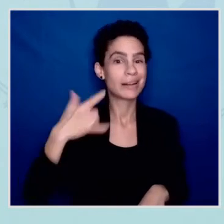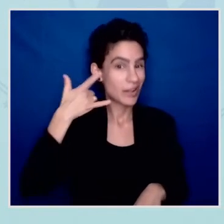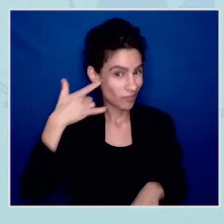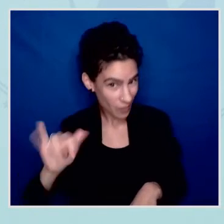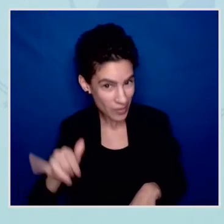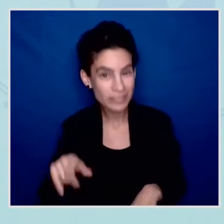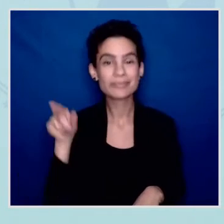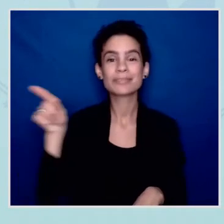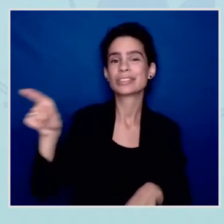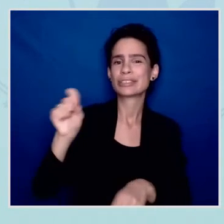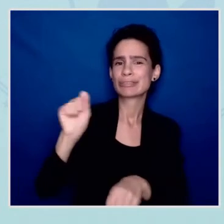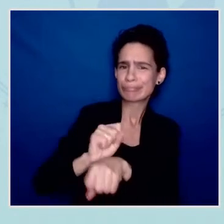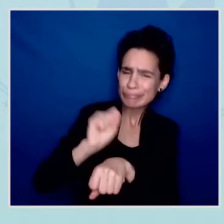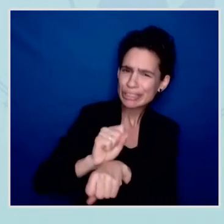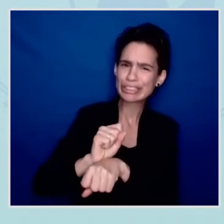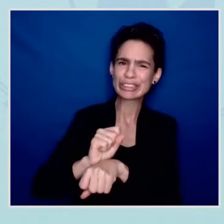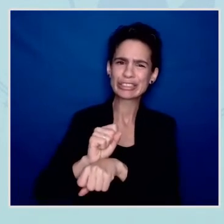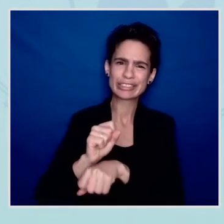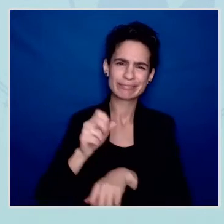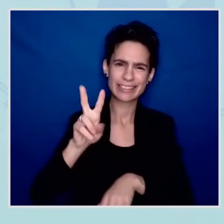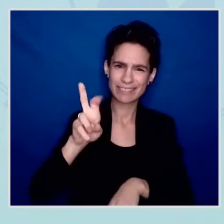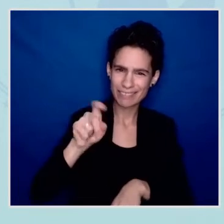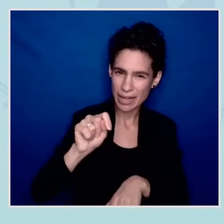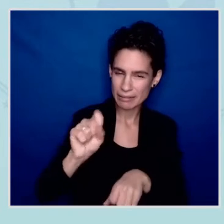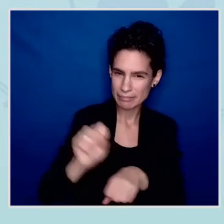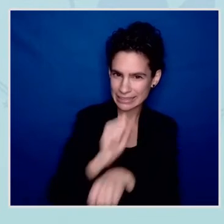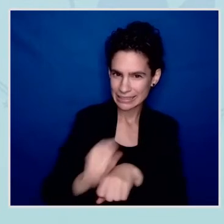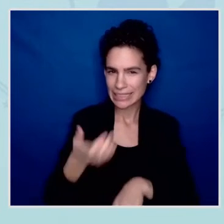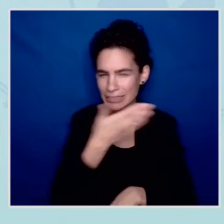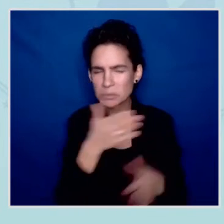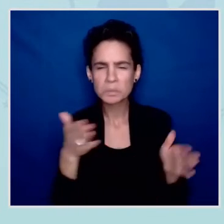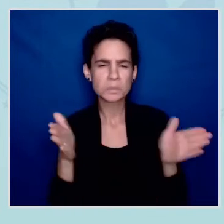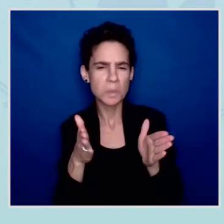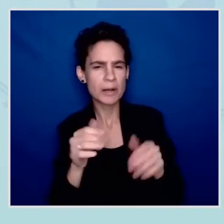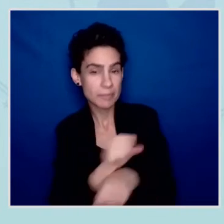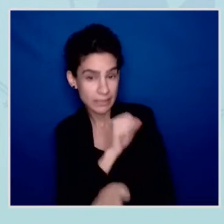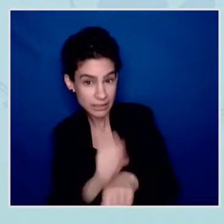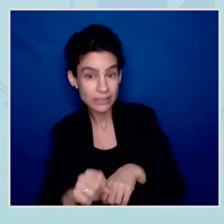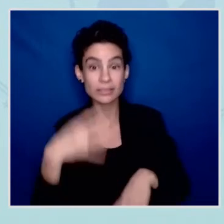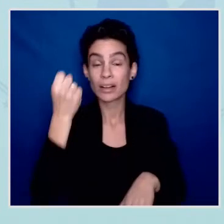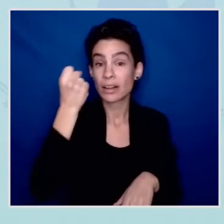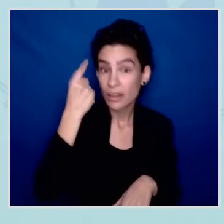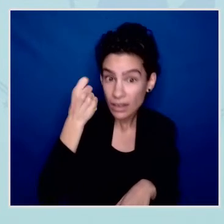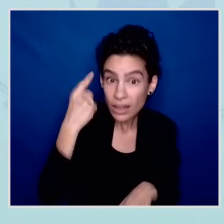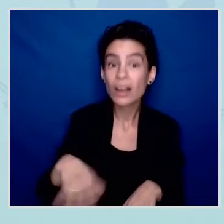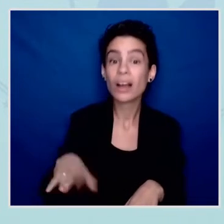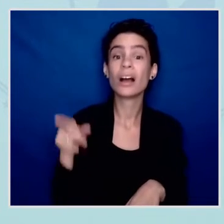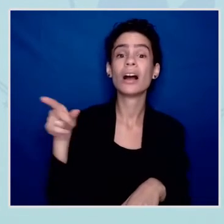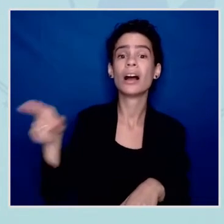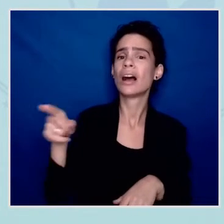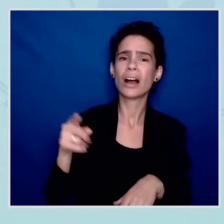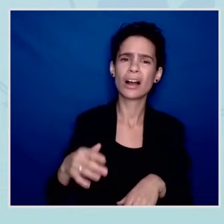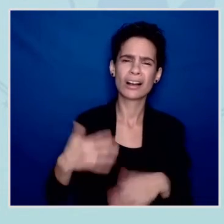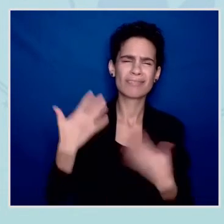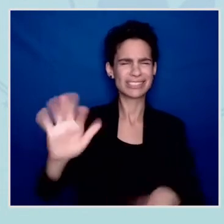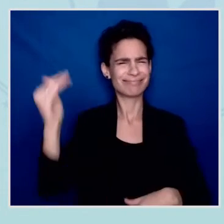NOMINATE ISABEL GUZMAN, SHE